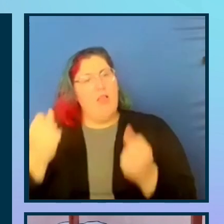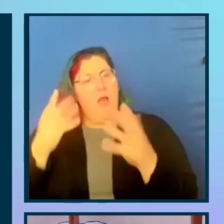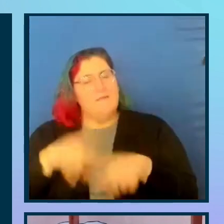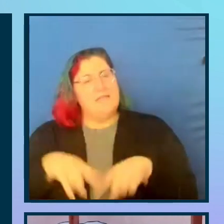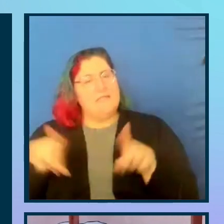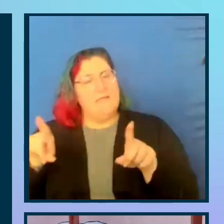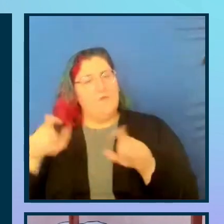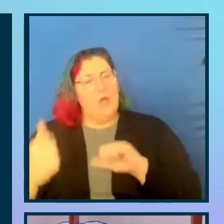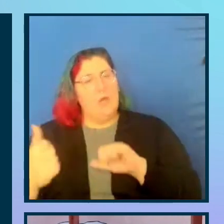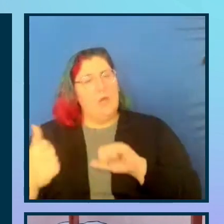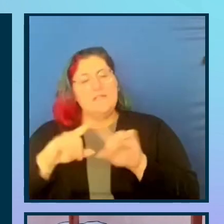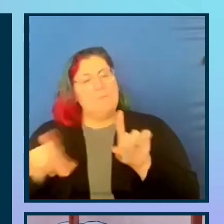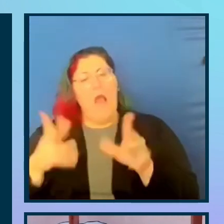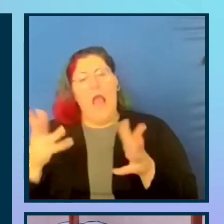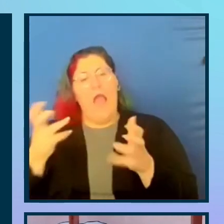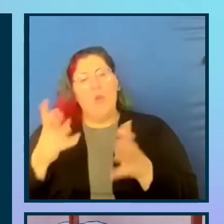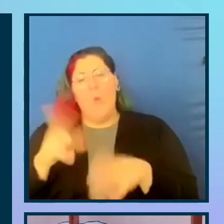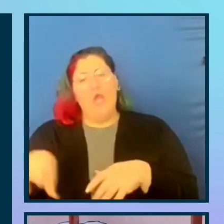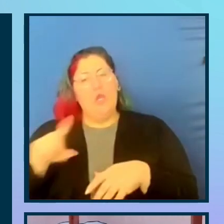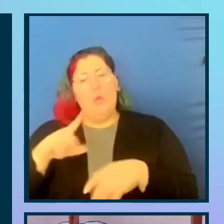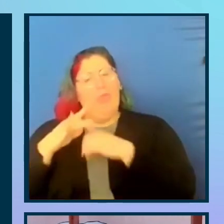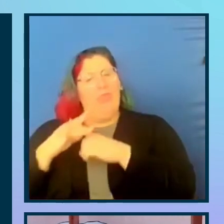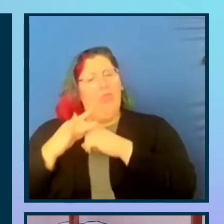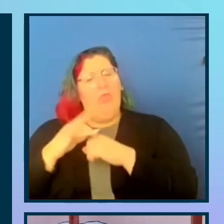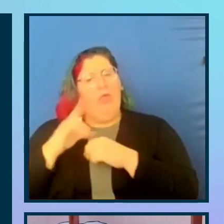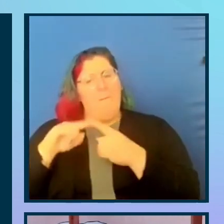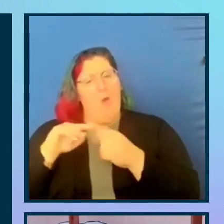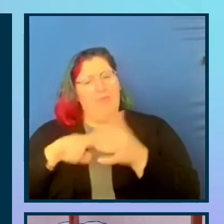and I don't want your takeaway to be that I should never, ever use any of these approaches.